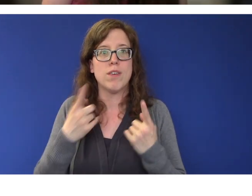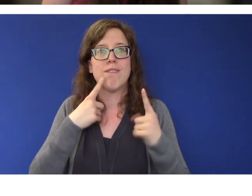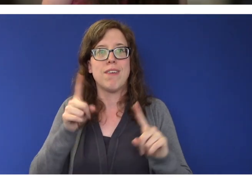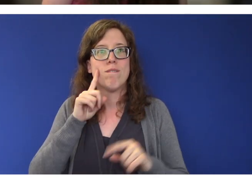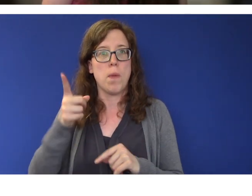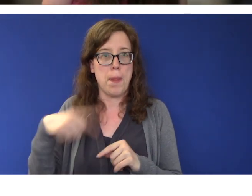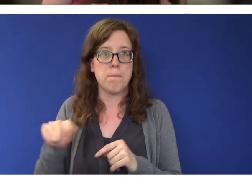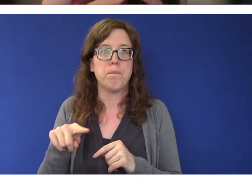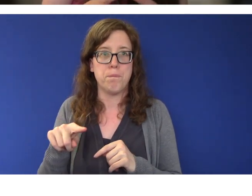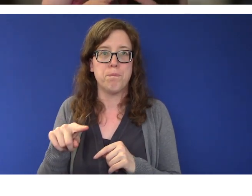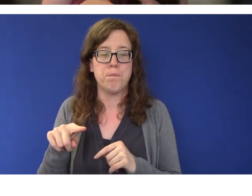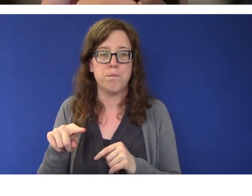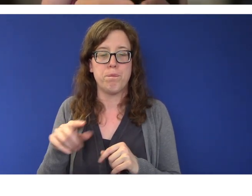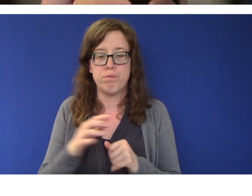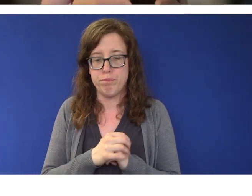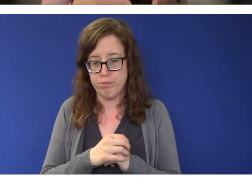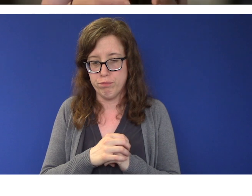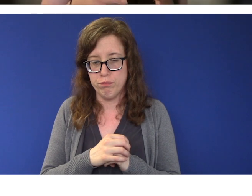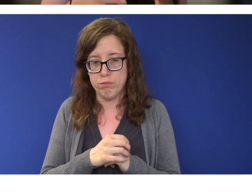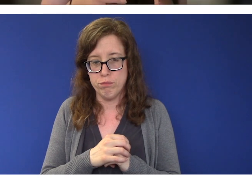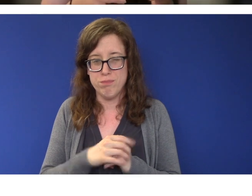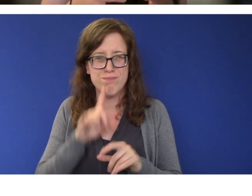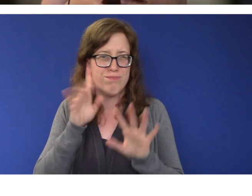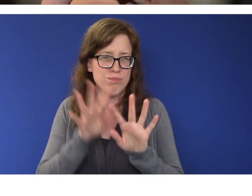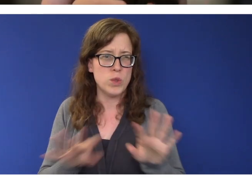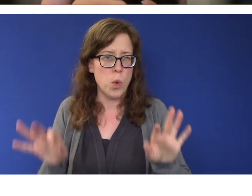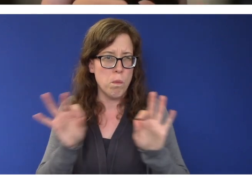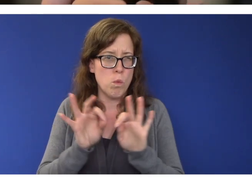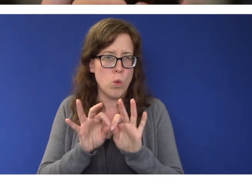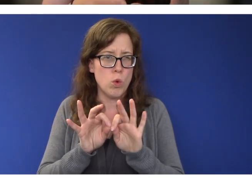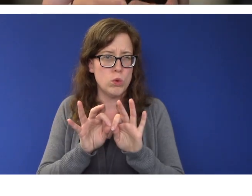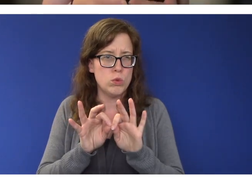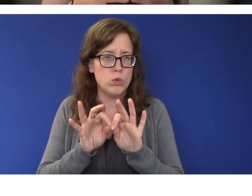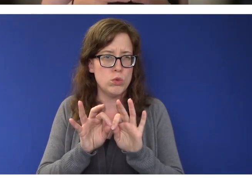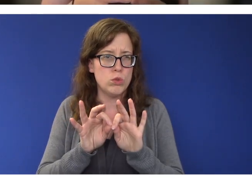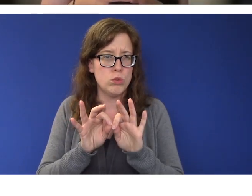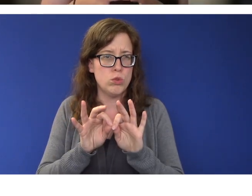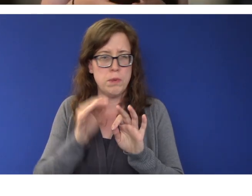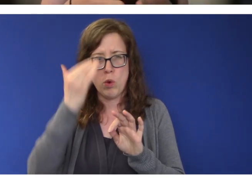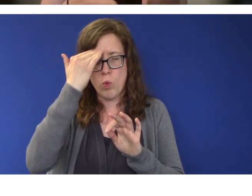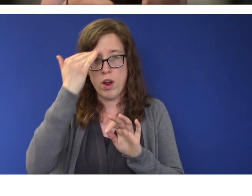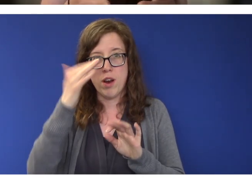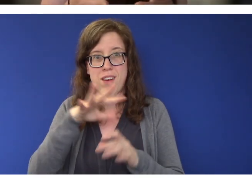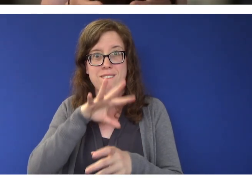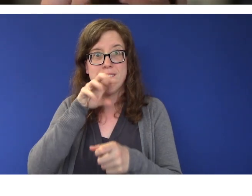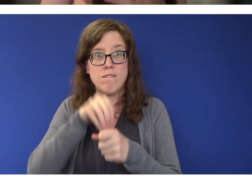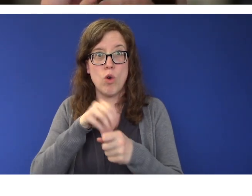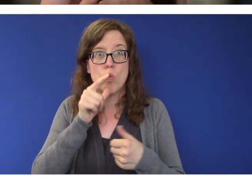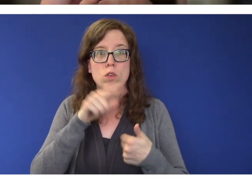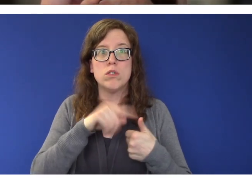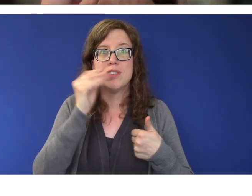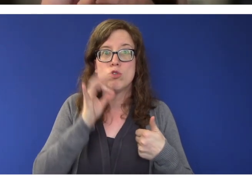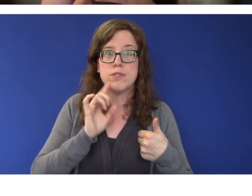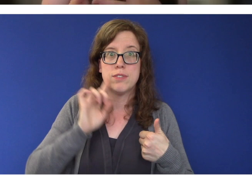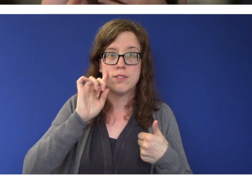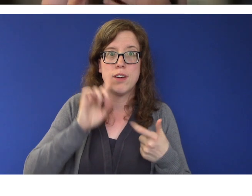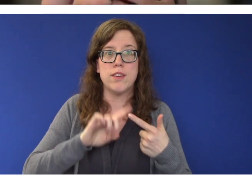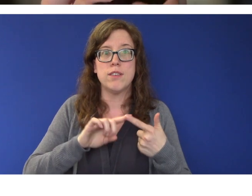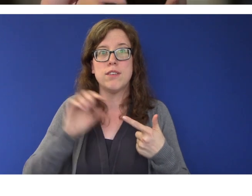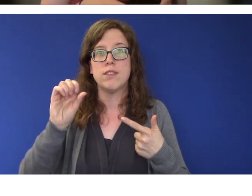effective. It’s important, though, to make sure that you’re involving your teacher of the deaf and your speech and language